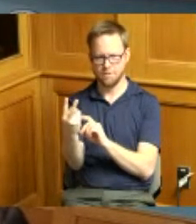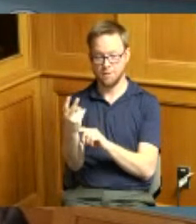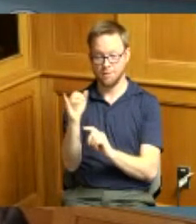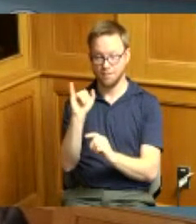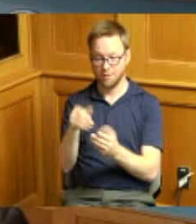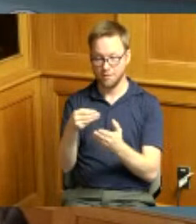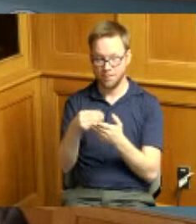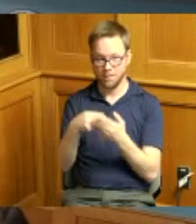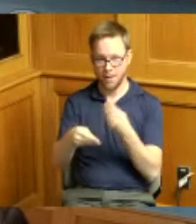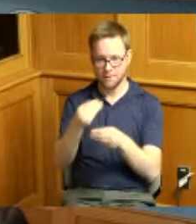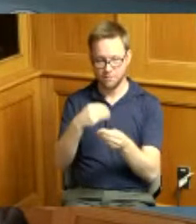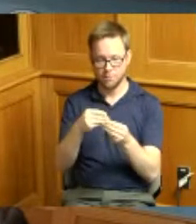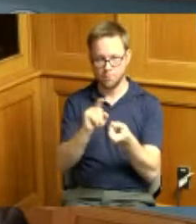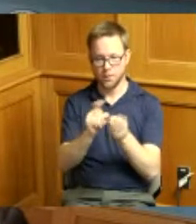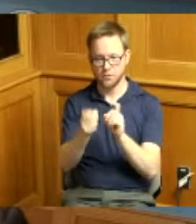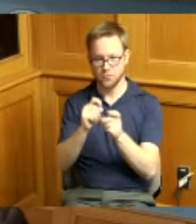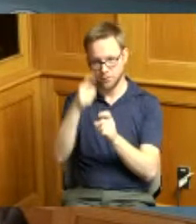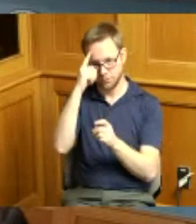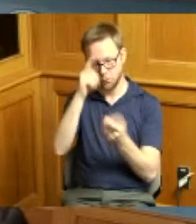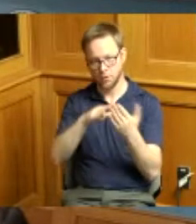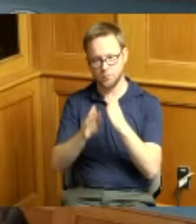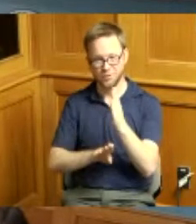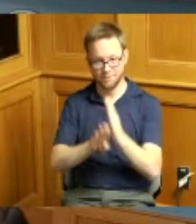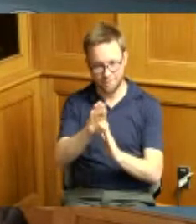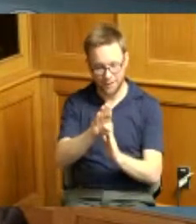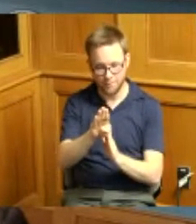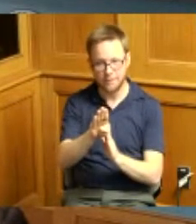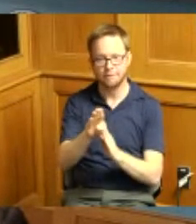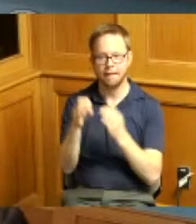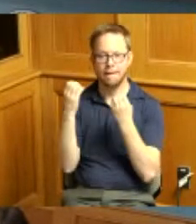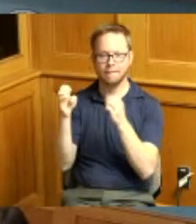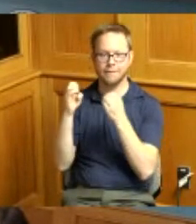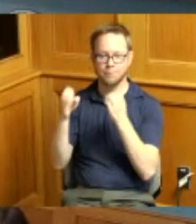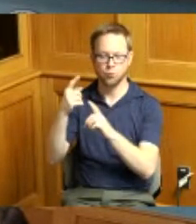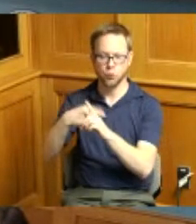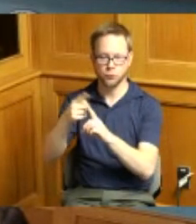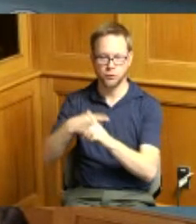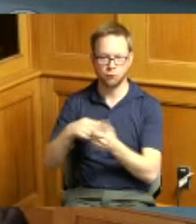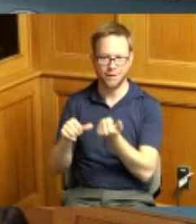adjustment for community development and emergency rental assistant grants and Engineer road striping